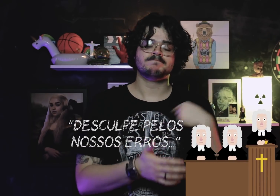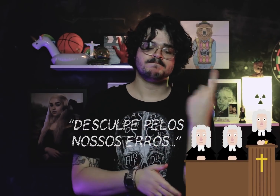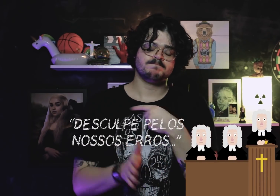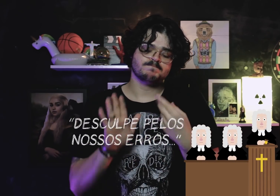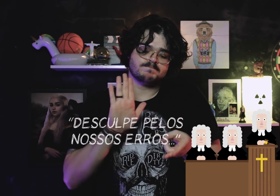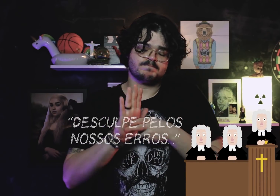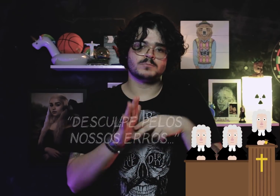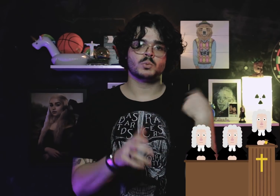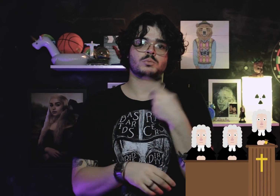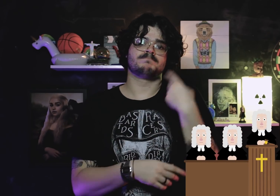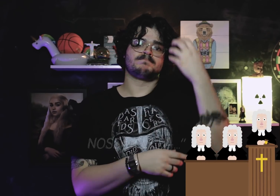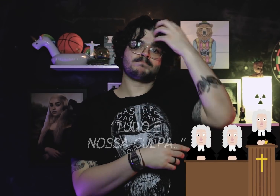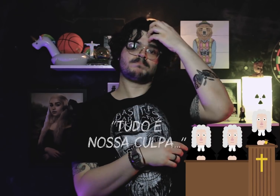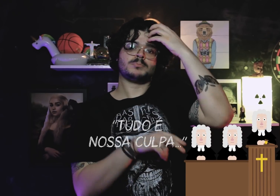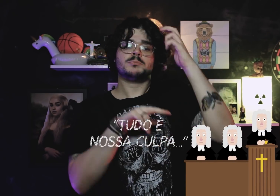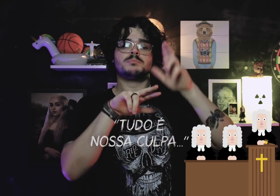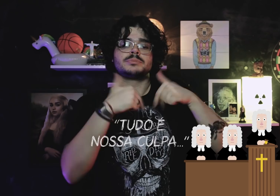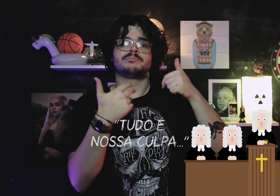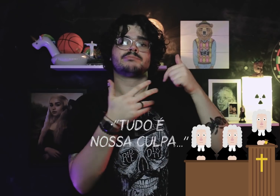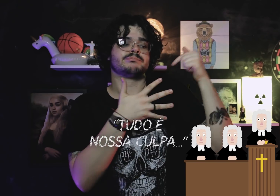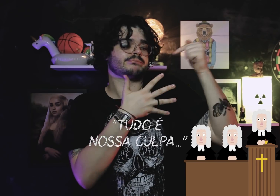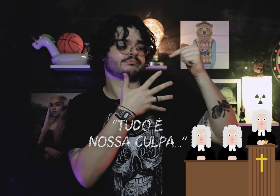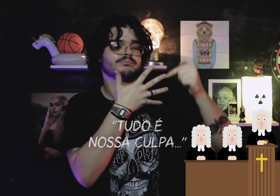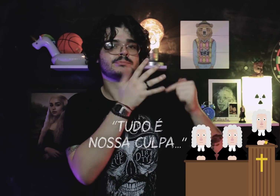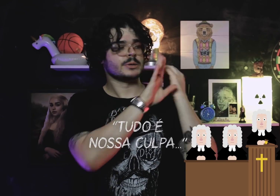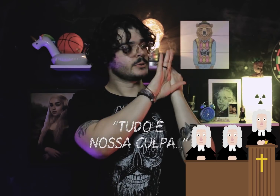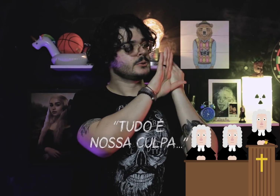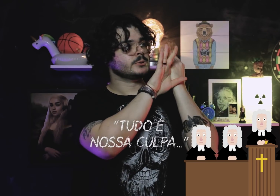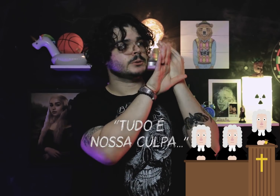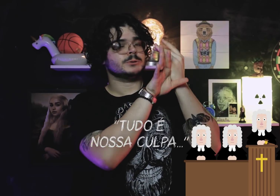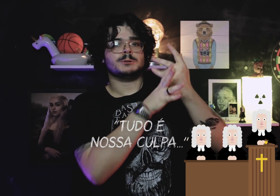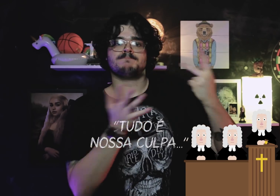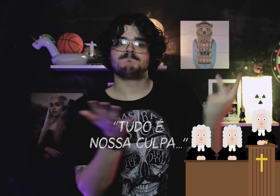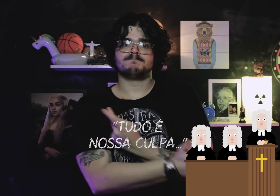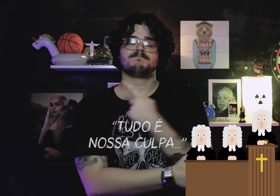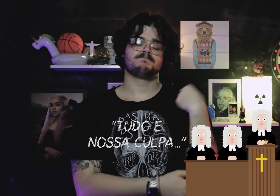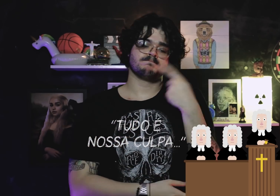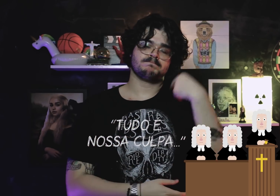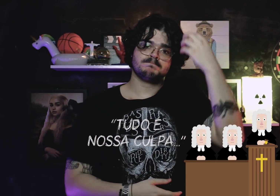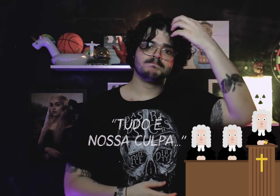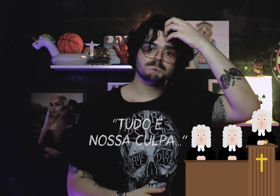and took the blame for what happened in Salem ...